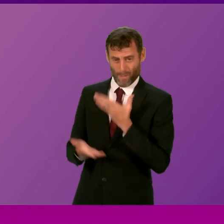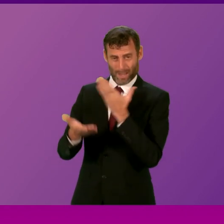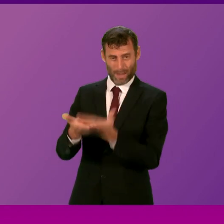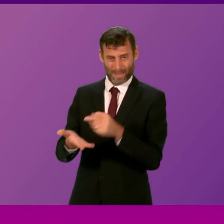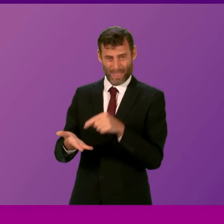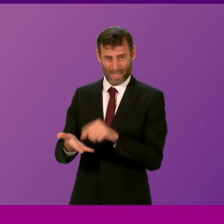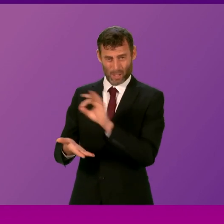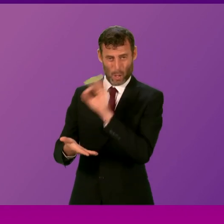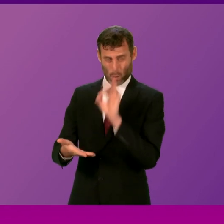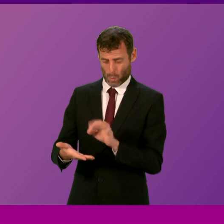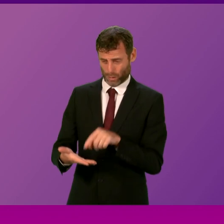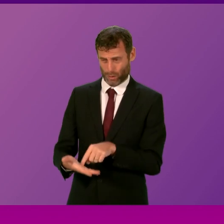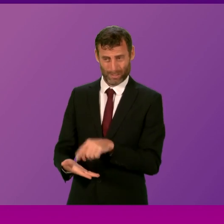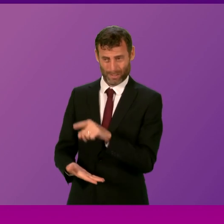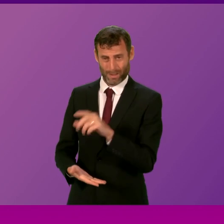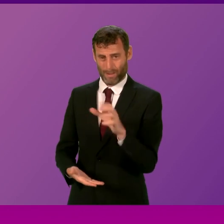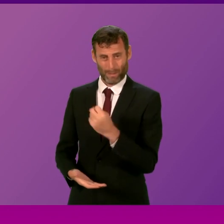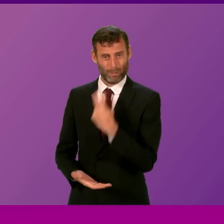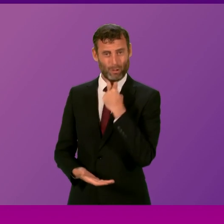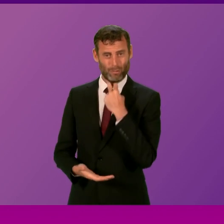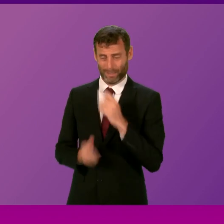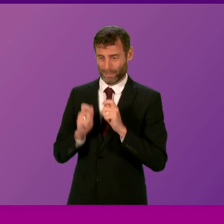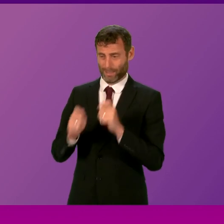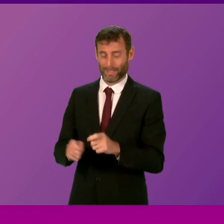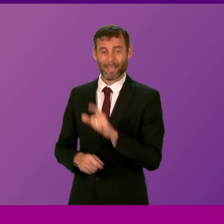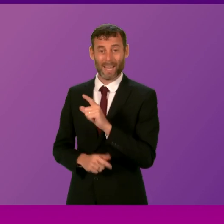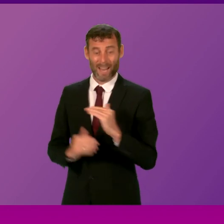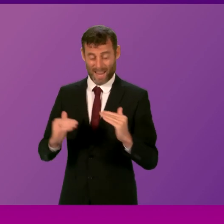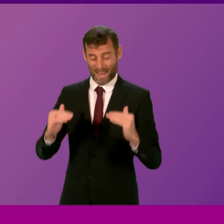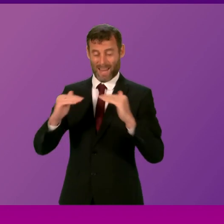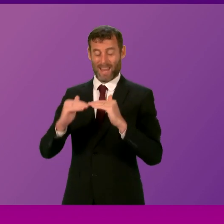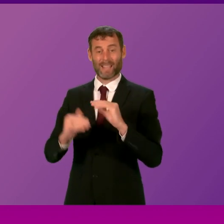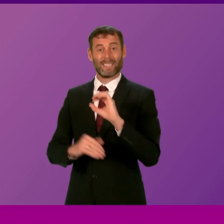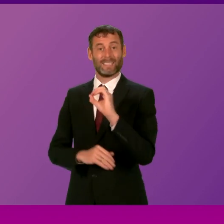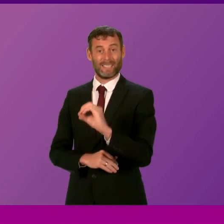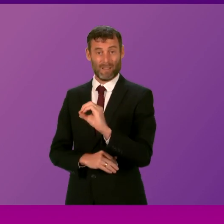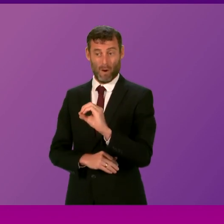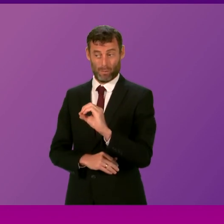A Tory MSP raising net zero less than 24 hours after the Tory Prime Minister